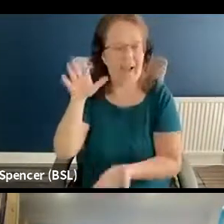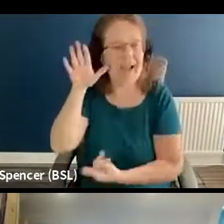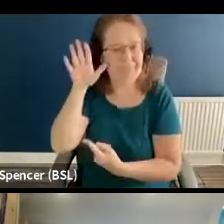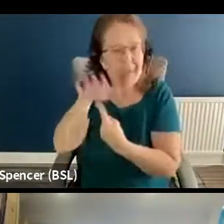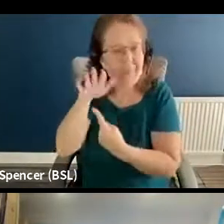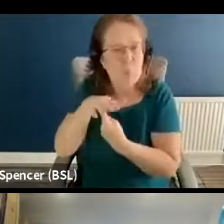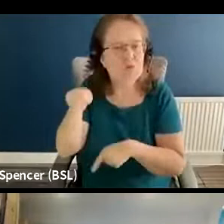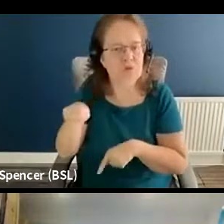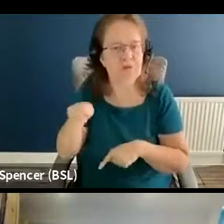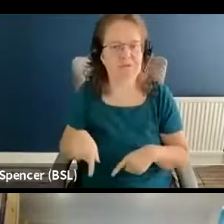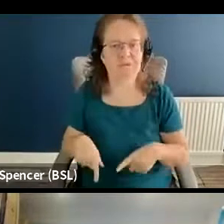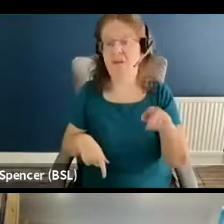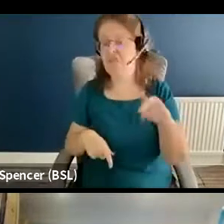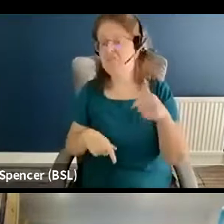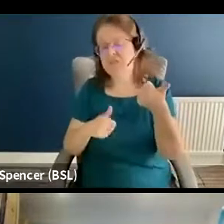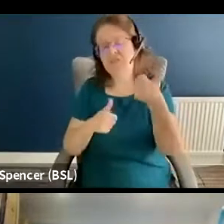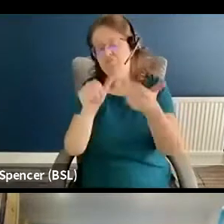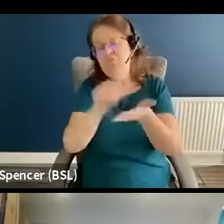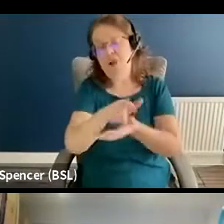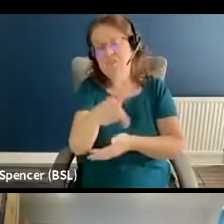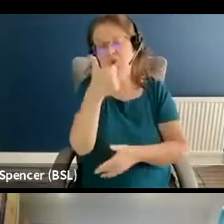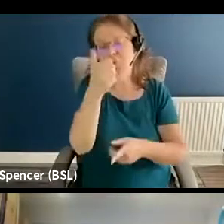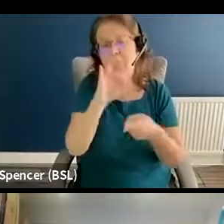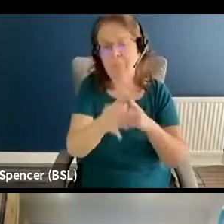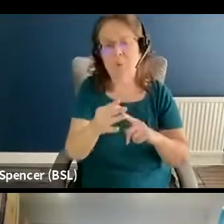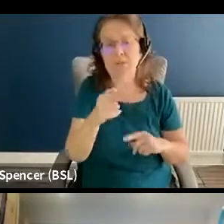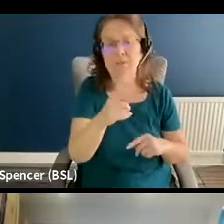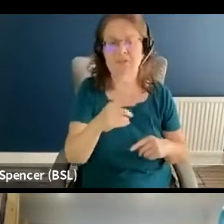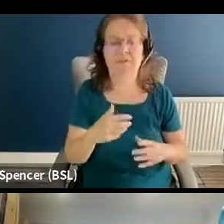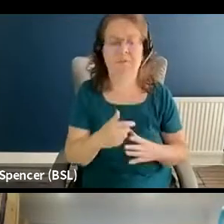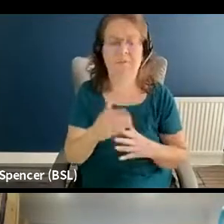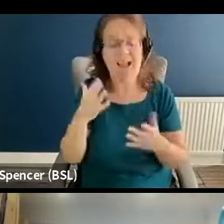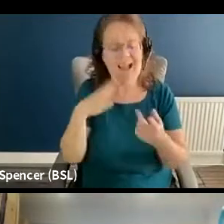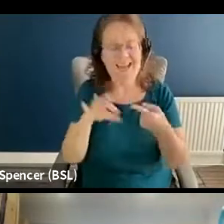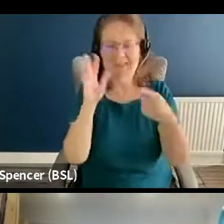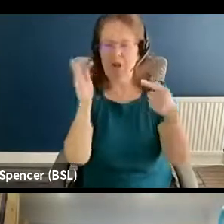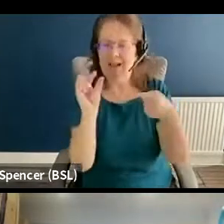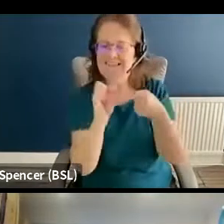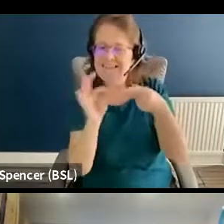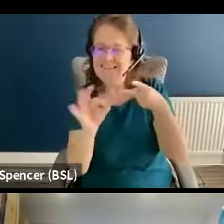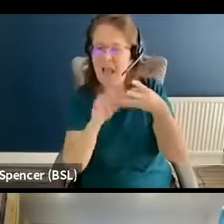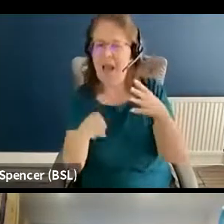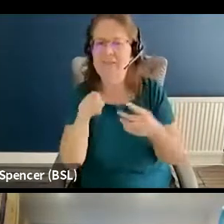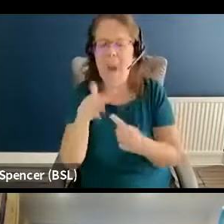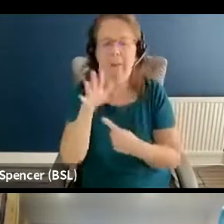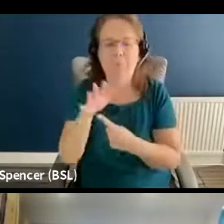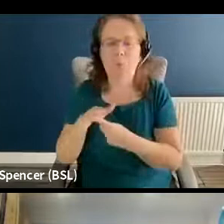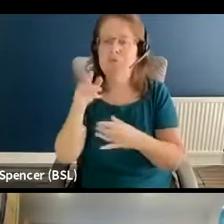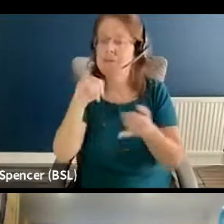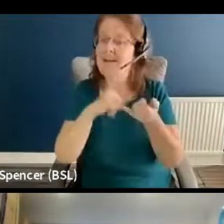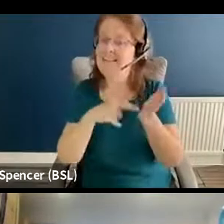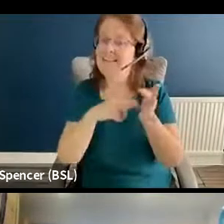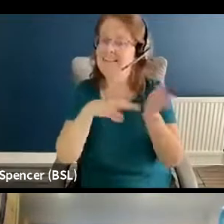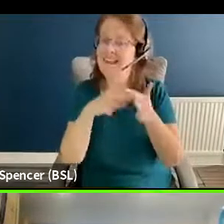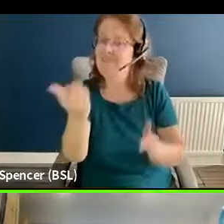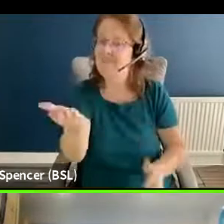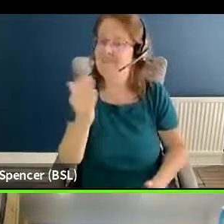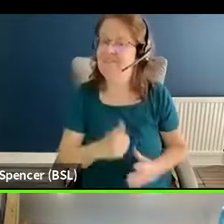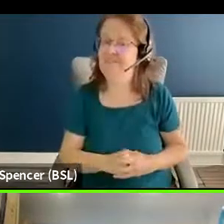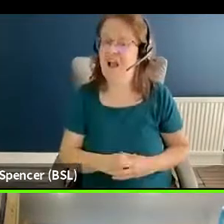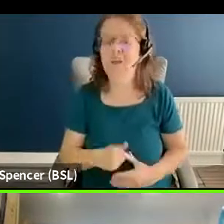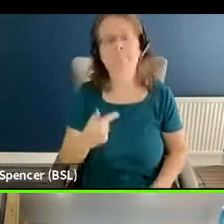Yeah, that's a really good point. It's those little details that really matter. I'd say that